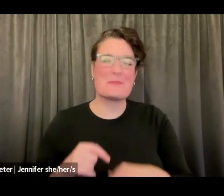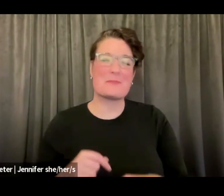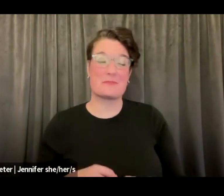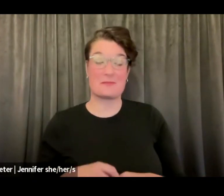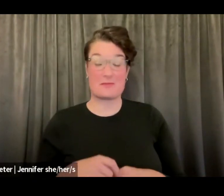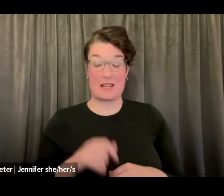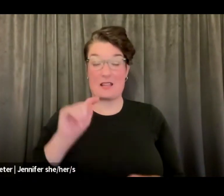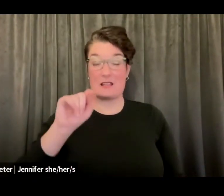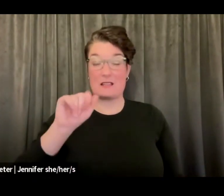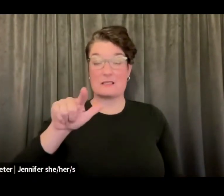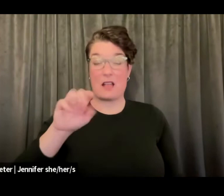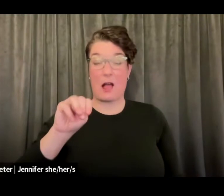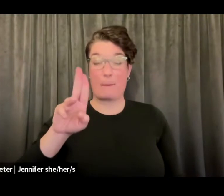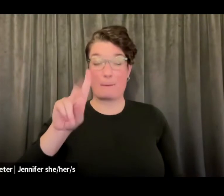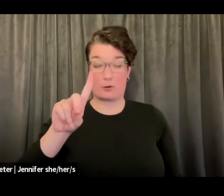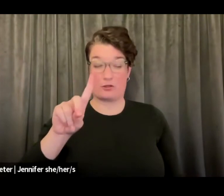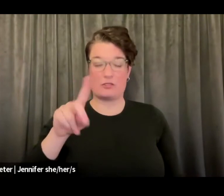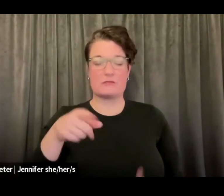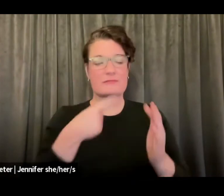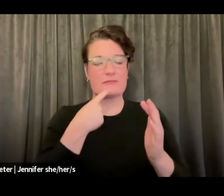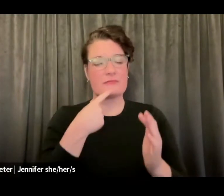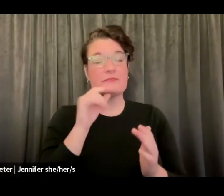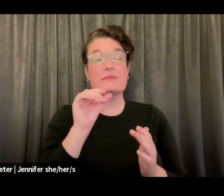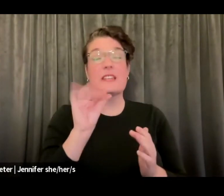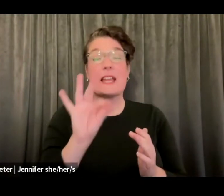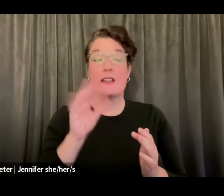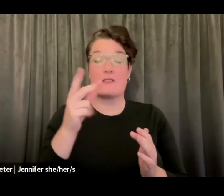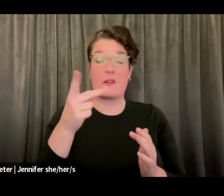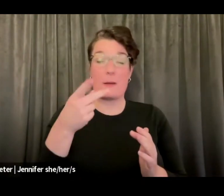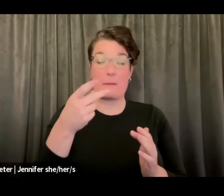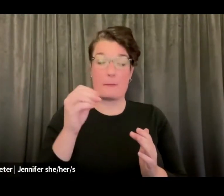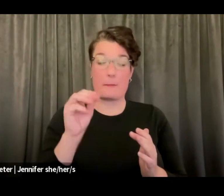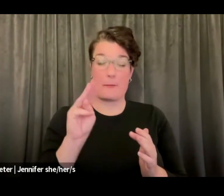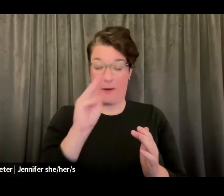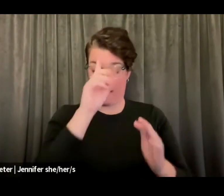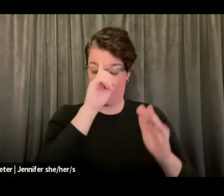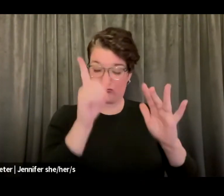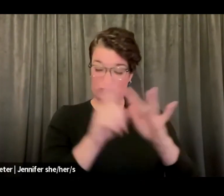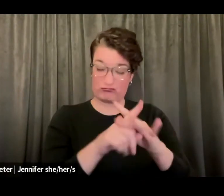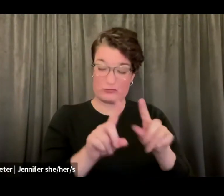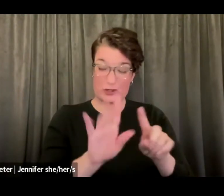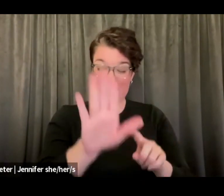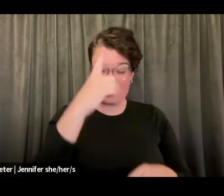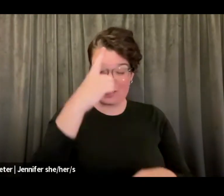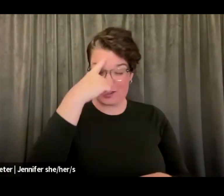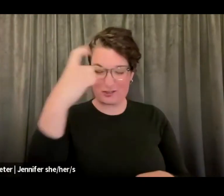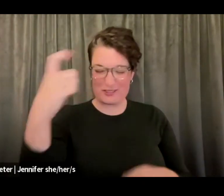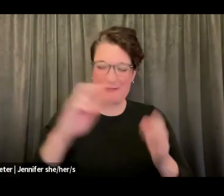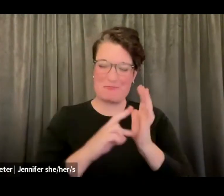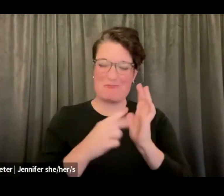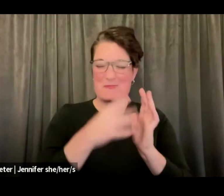pomegranate if it appears to you in a dream, it's a sign of increasing abundance